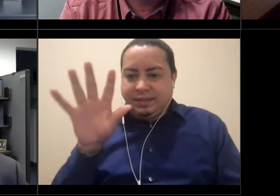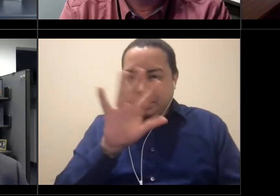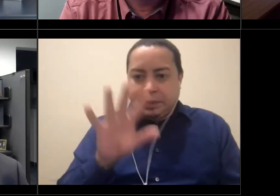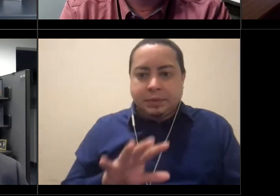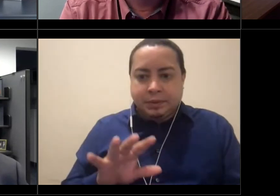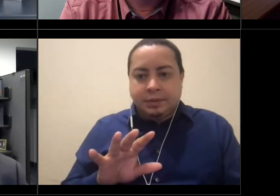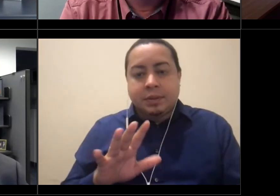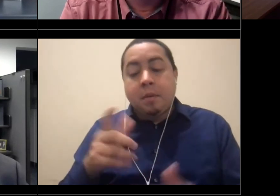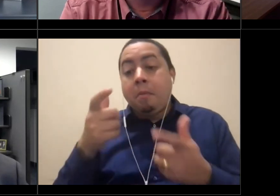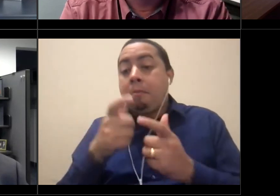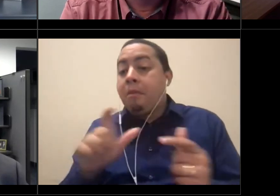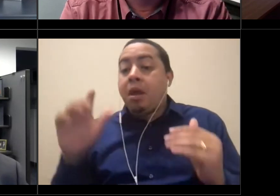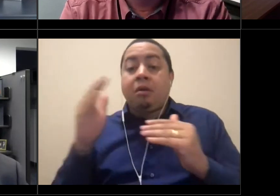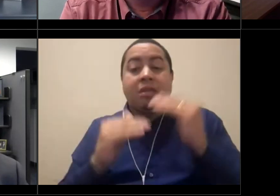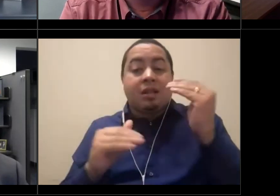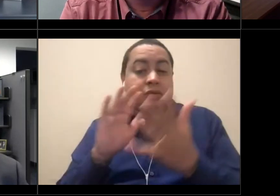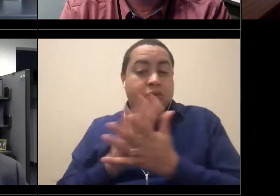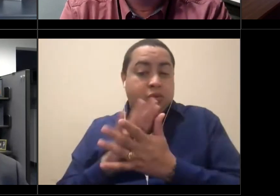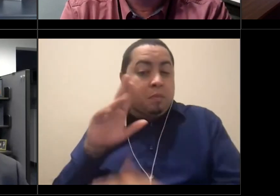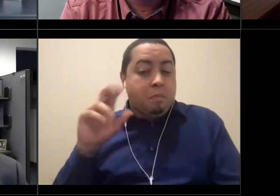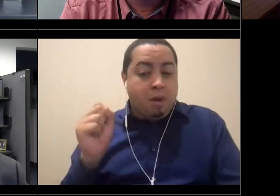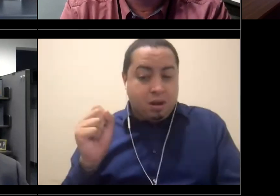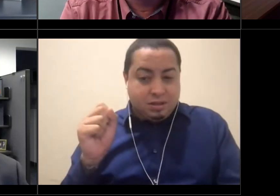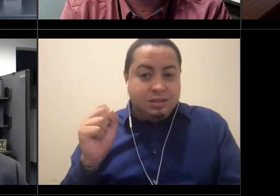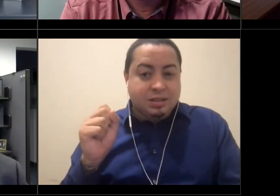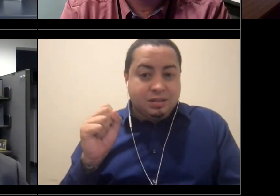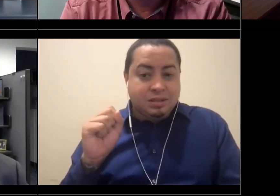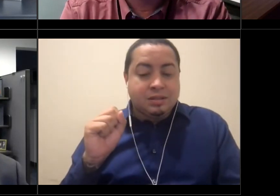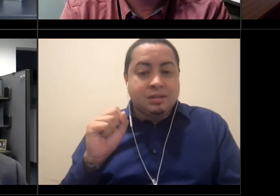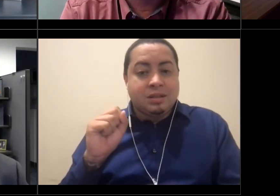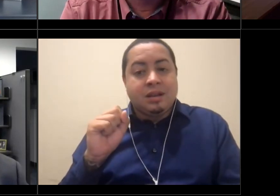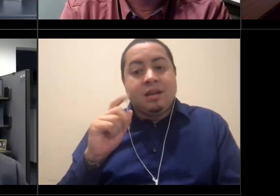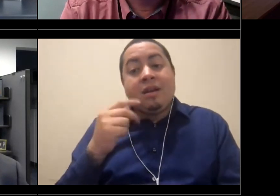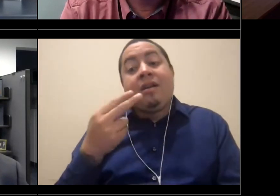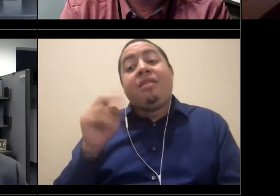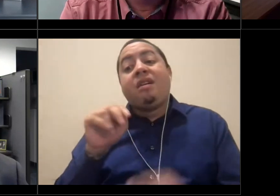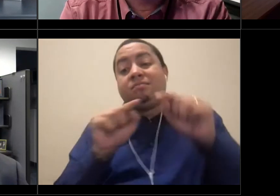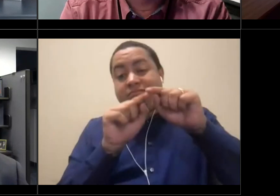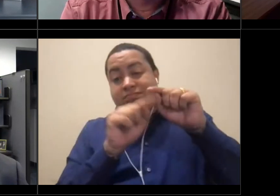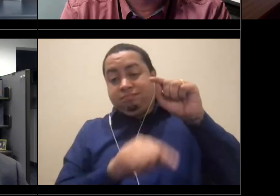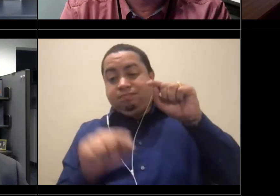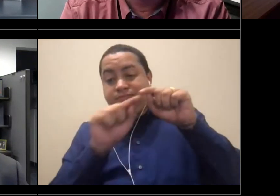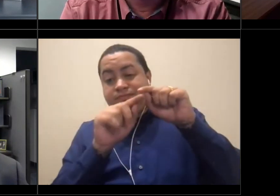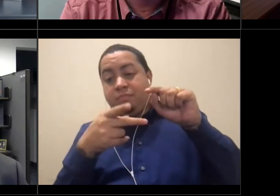than a school bus itself. And then the solar array or panel is extends much further than that.